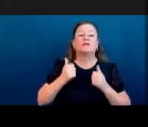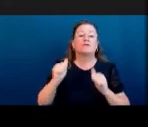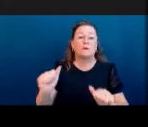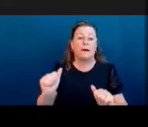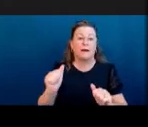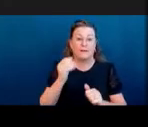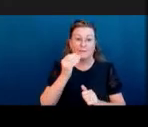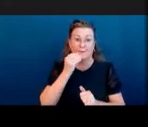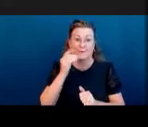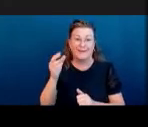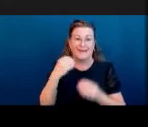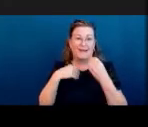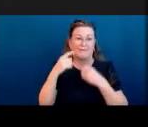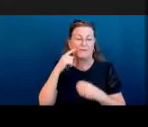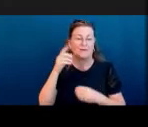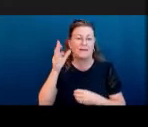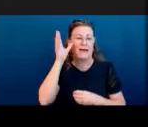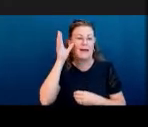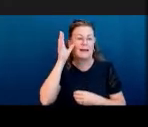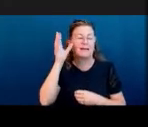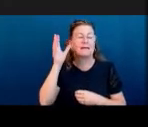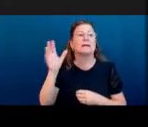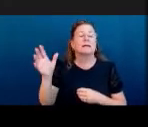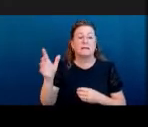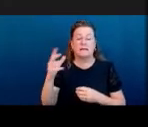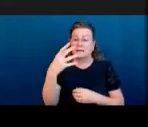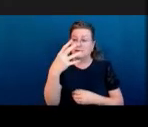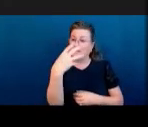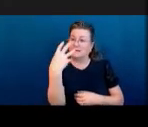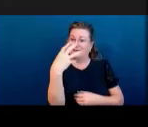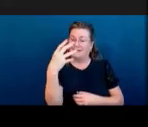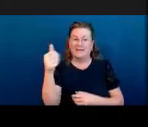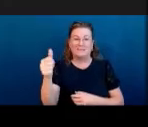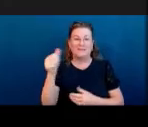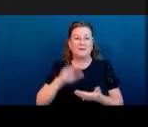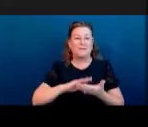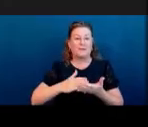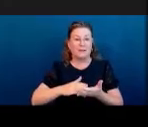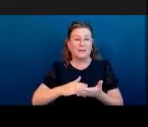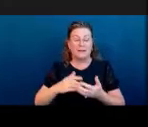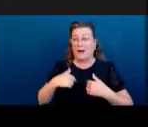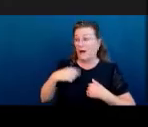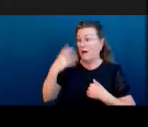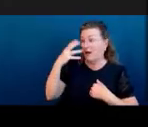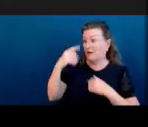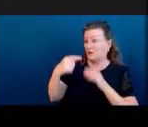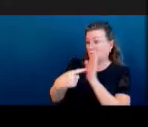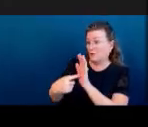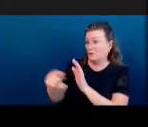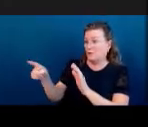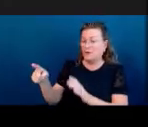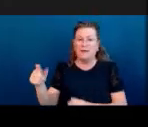make videos of himself cooking food, because I would make videos of myself cooking food to show him. And usually it he